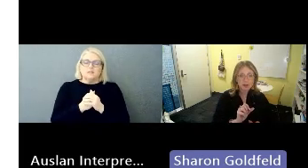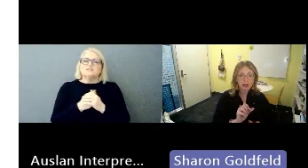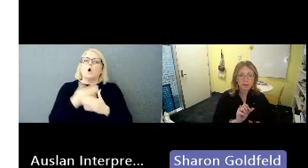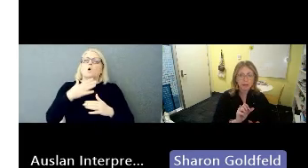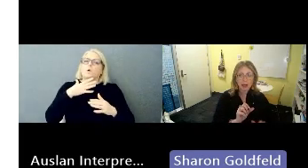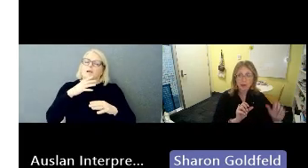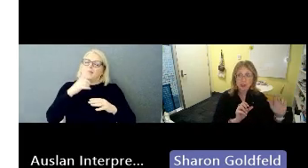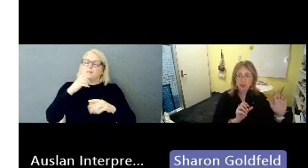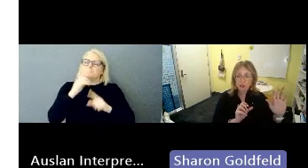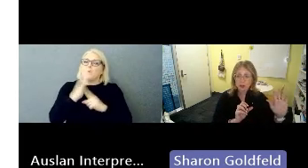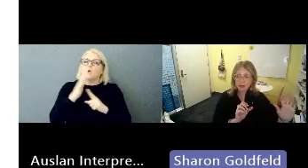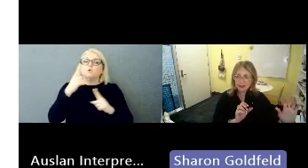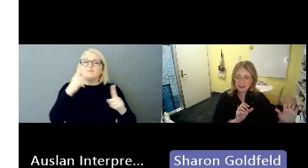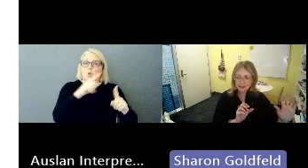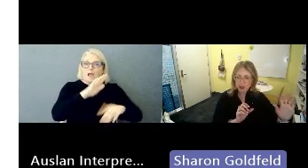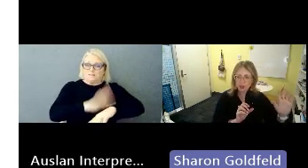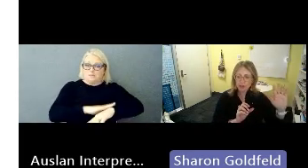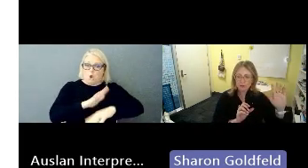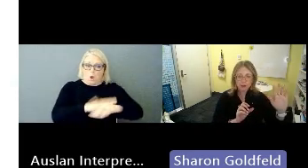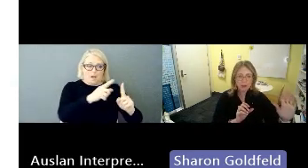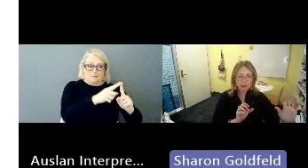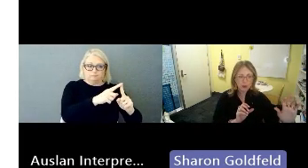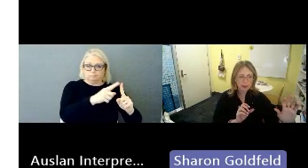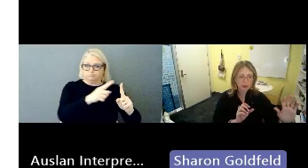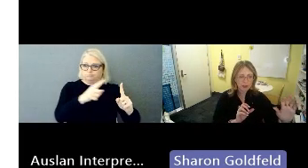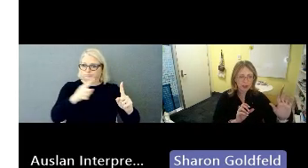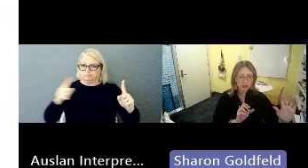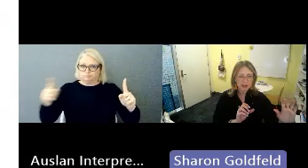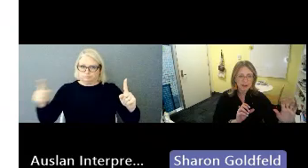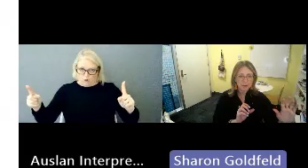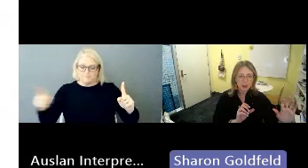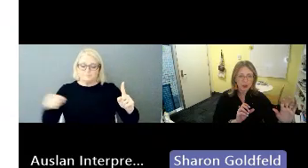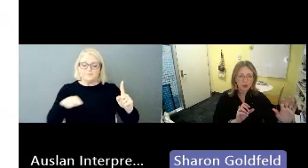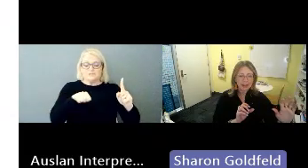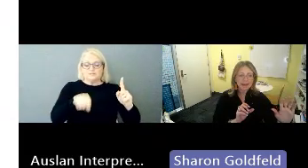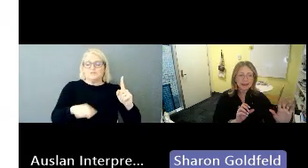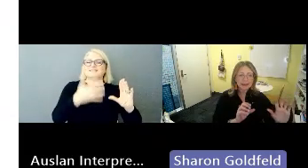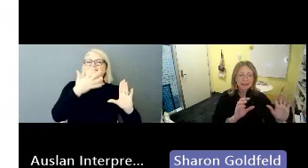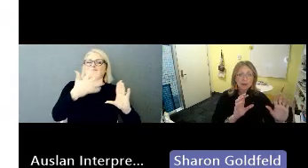This is By Five, which is an Early Years Initiative in the West Wimmera, which you can see there in Victoria.